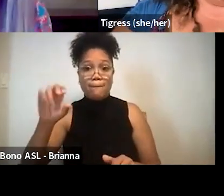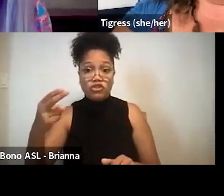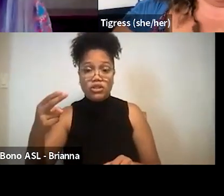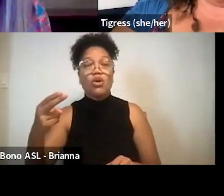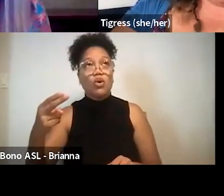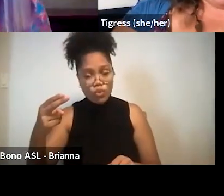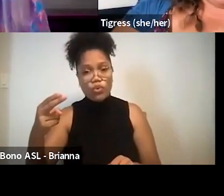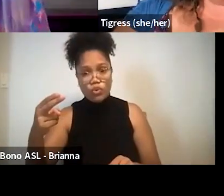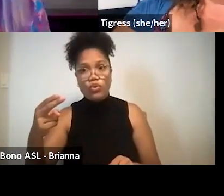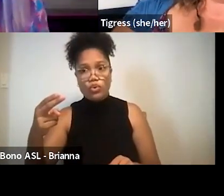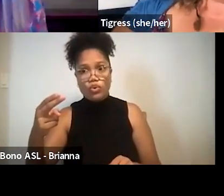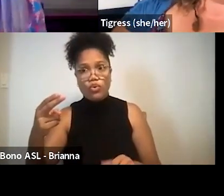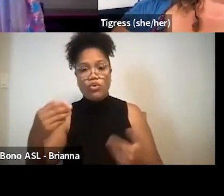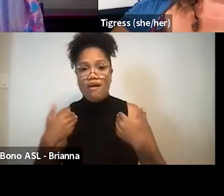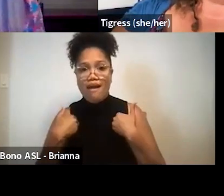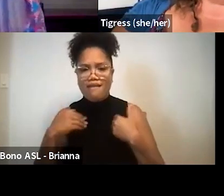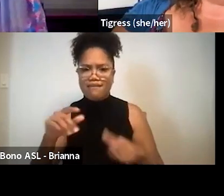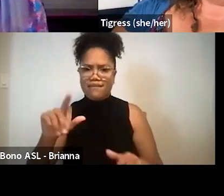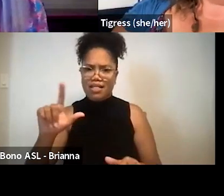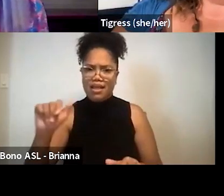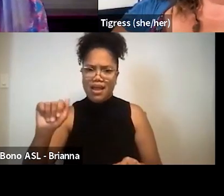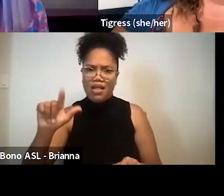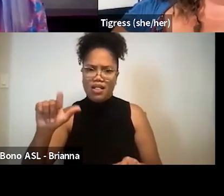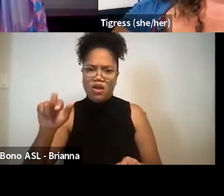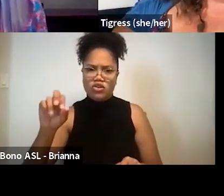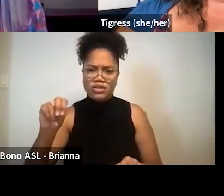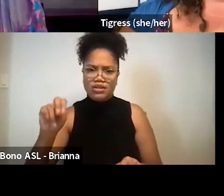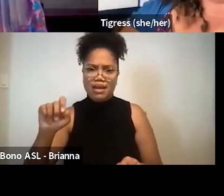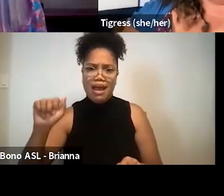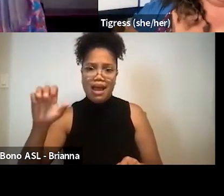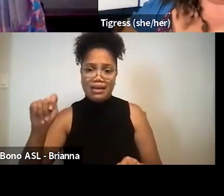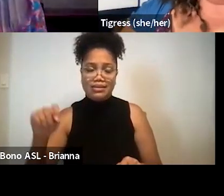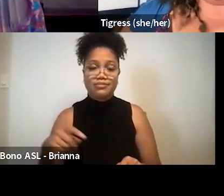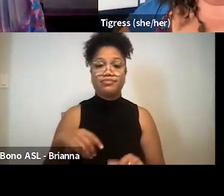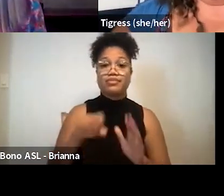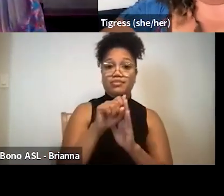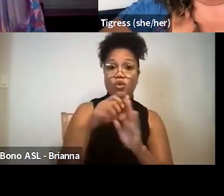Elliot Larson Act. And and then in the state of Washington, there are some limited protections